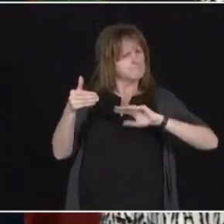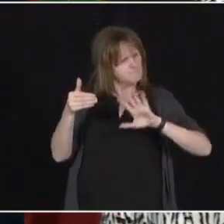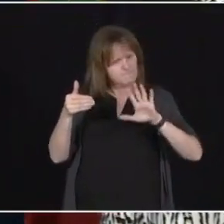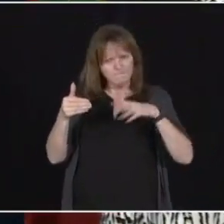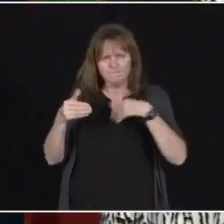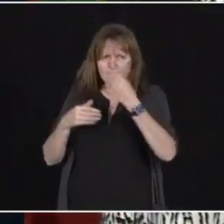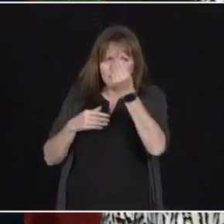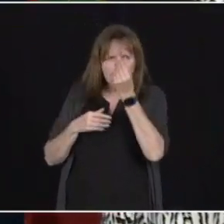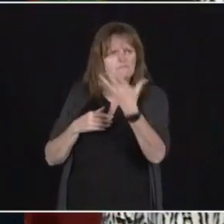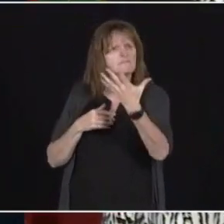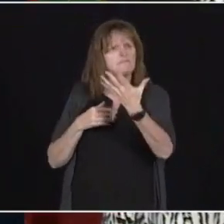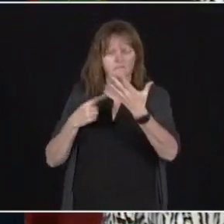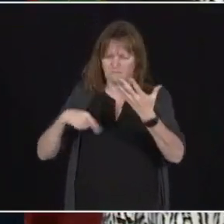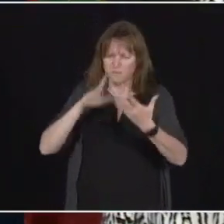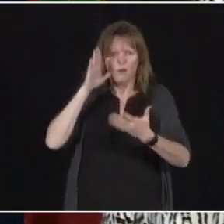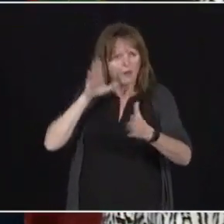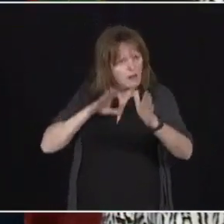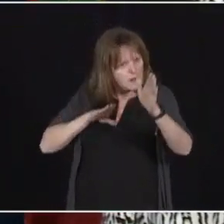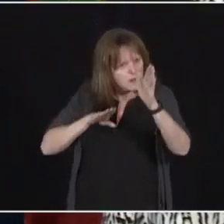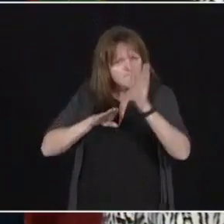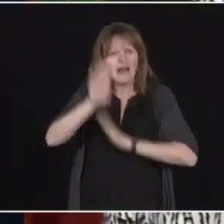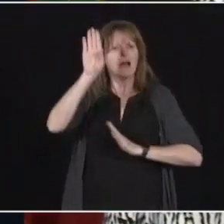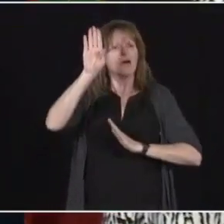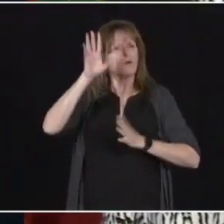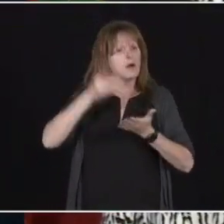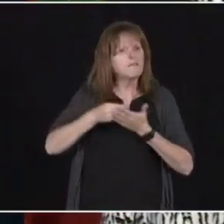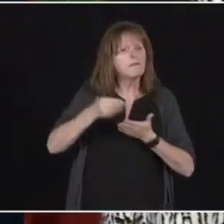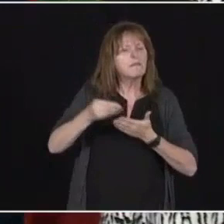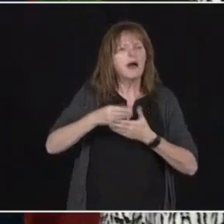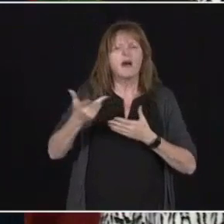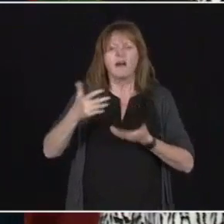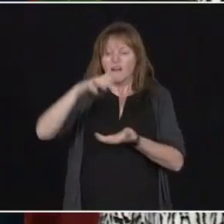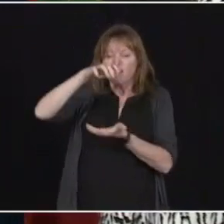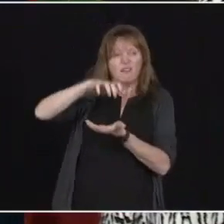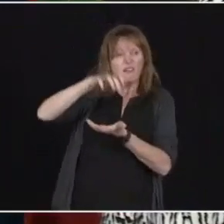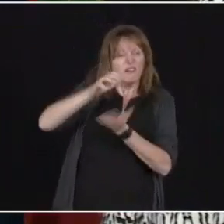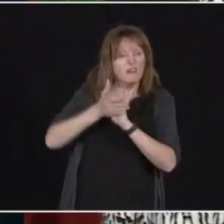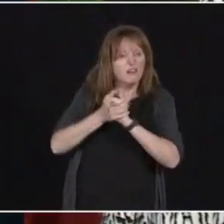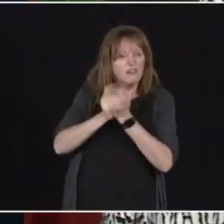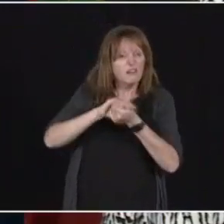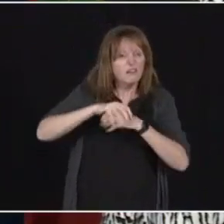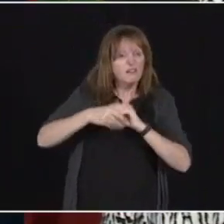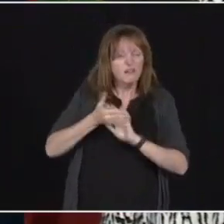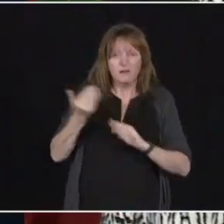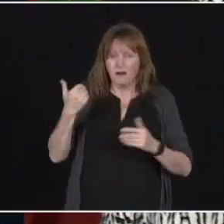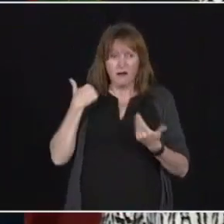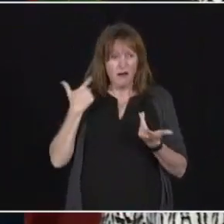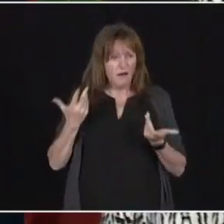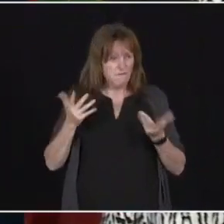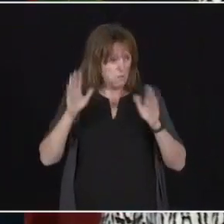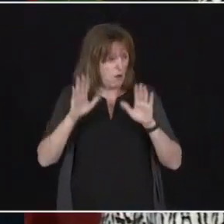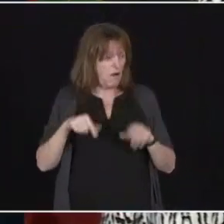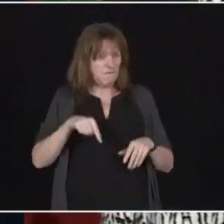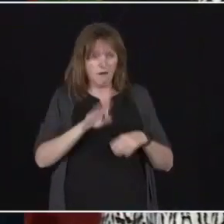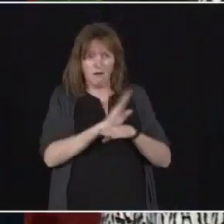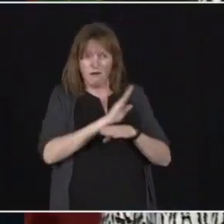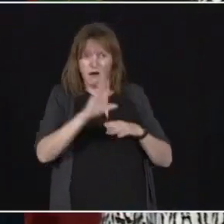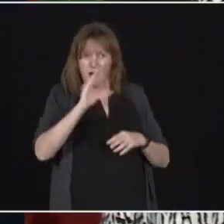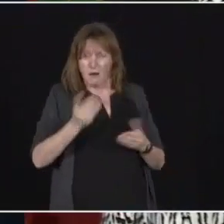I do not see it, and be it, cereal box. It might be manufactured here, maybe Niagara Falls, but put it on the front and I will